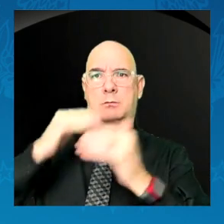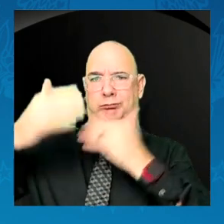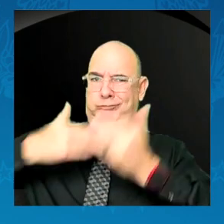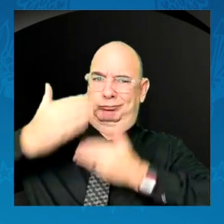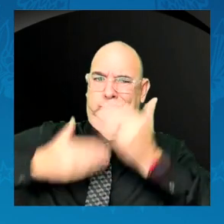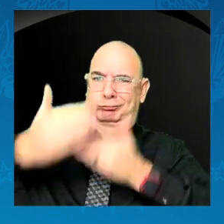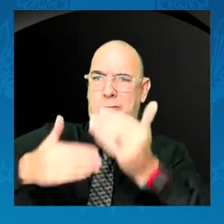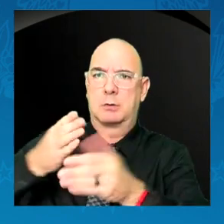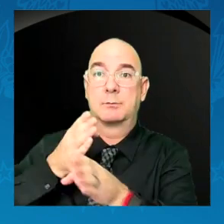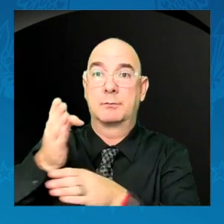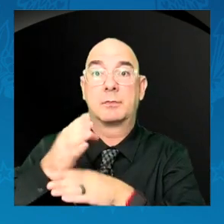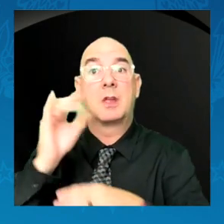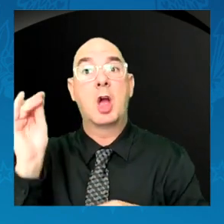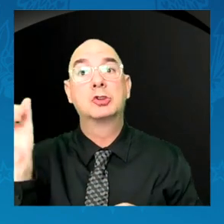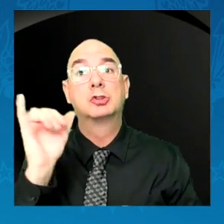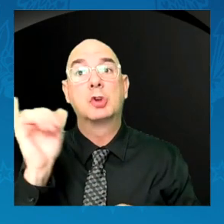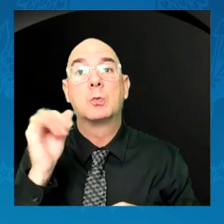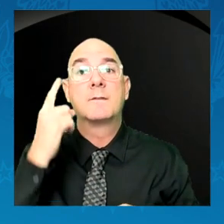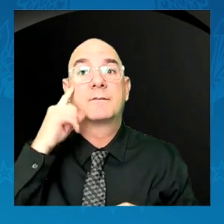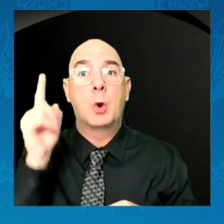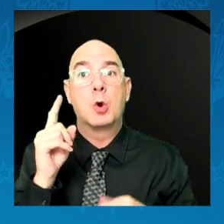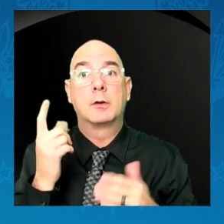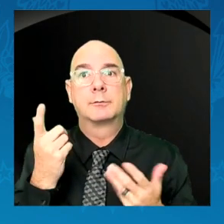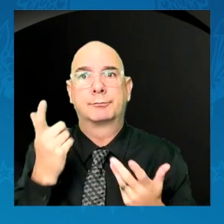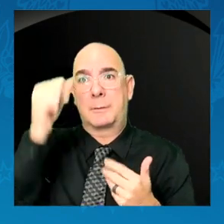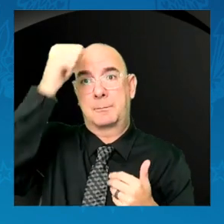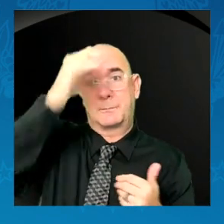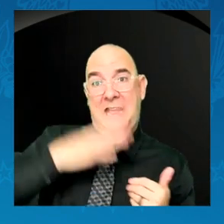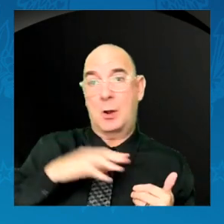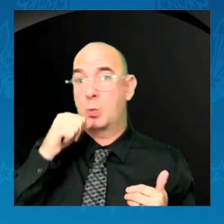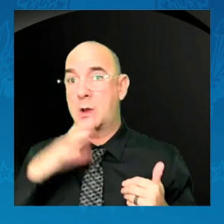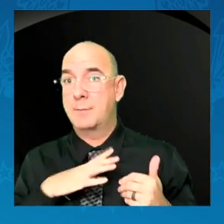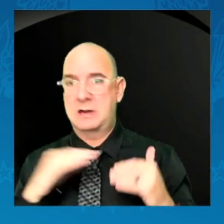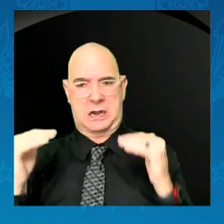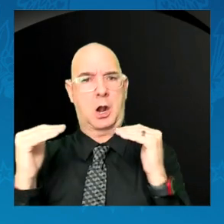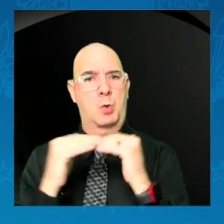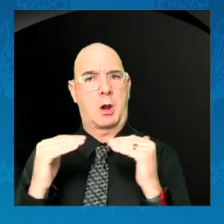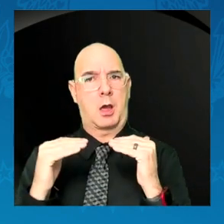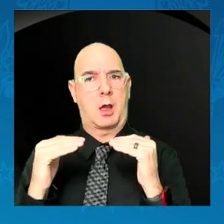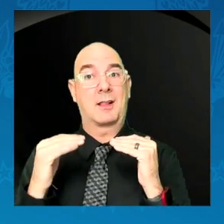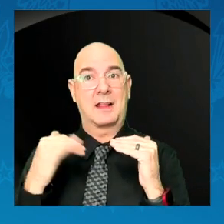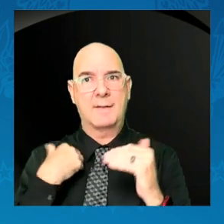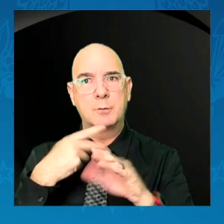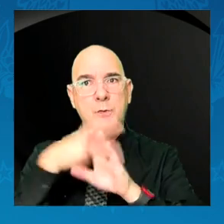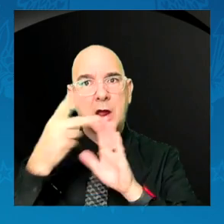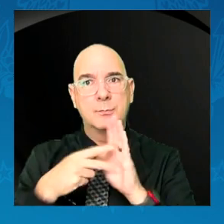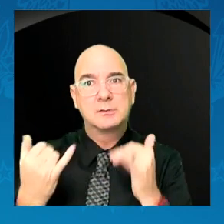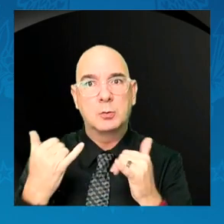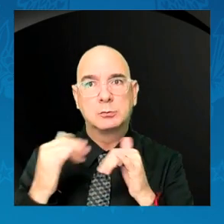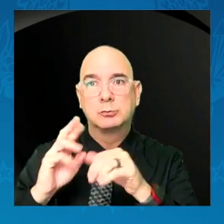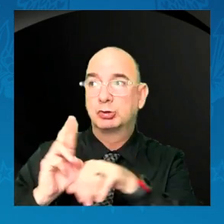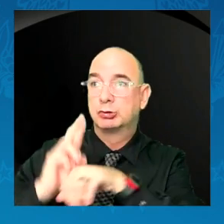For example, we have a registered apprenticeship program today at NASA's Langley Research Center focused on electrical technicians